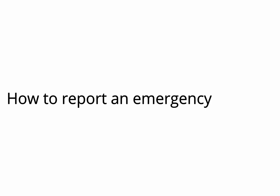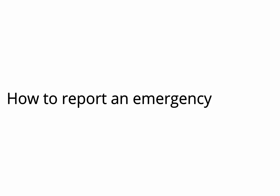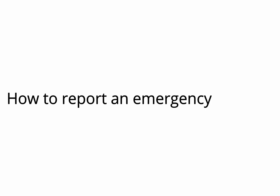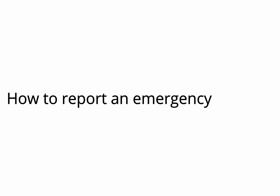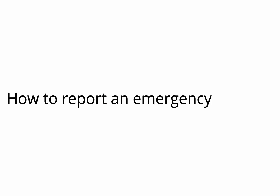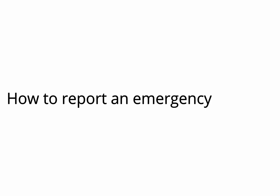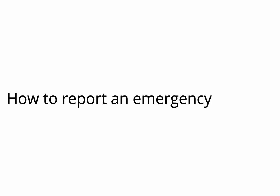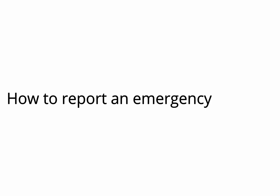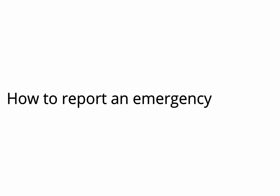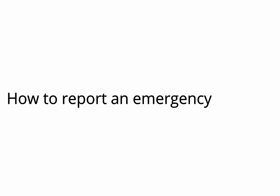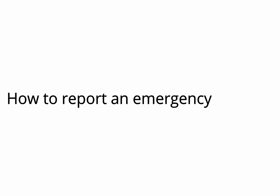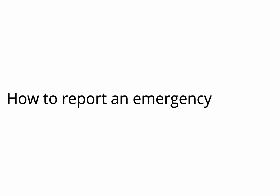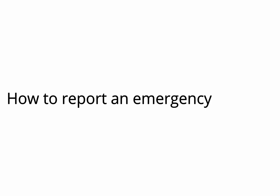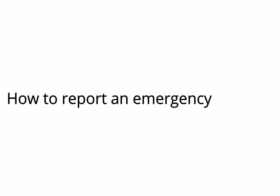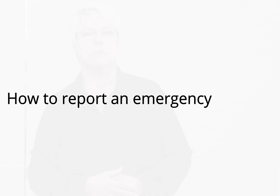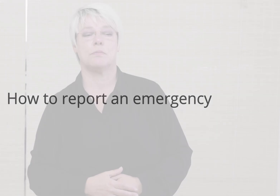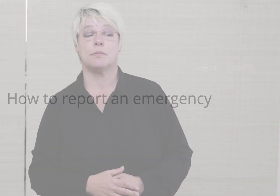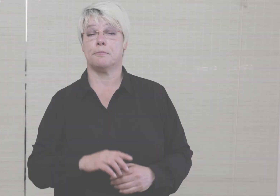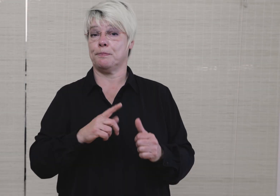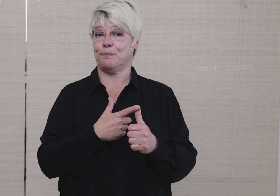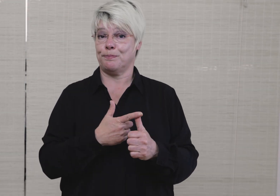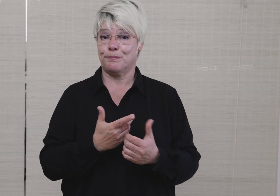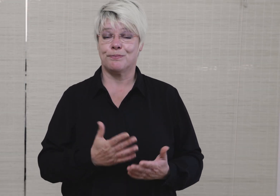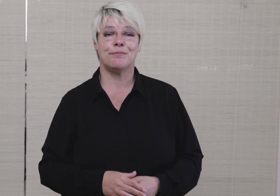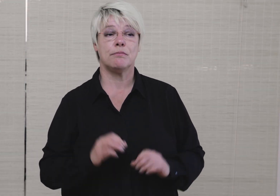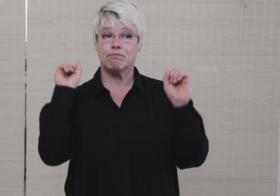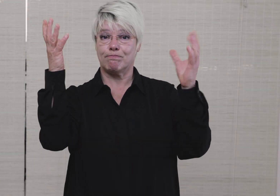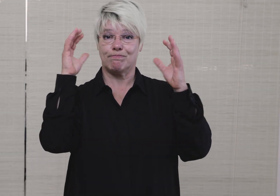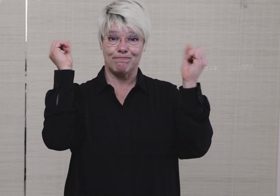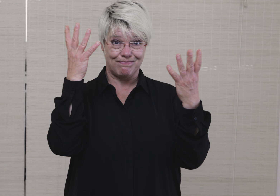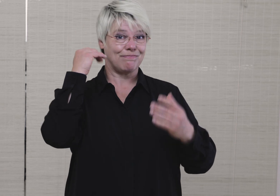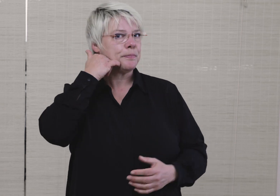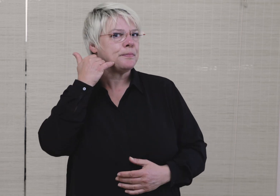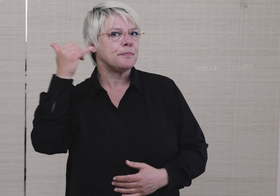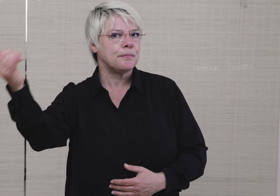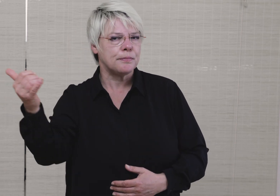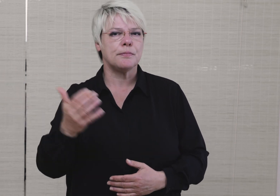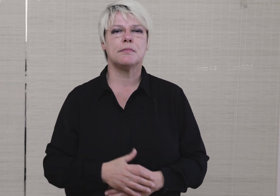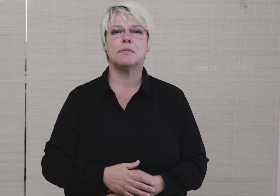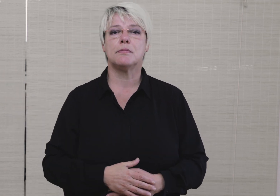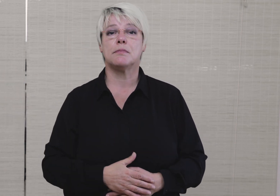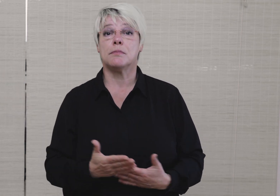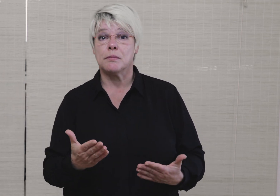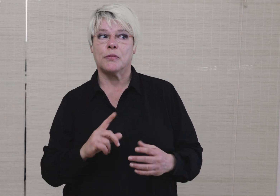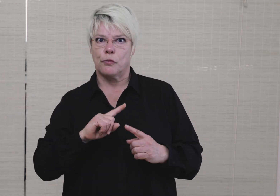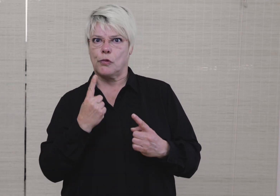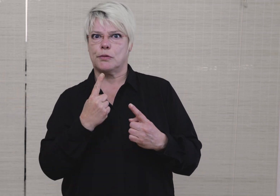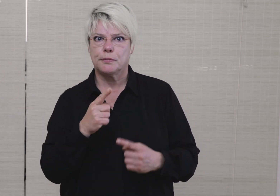How to report an emergency